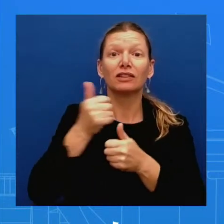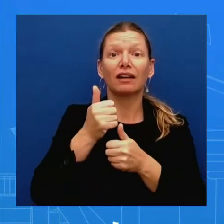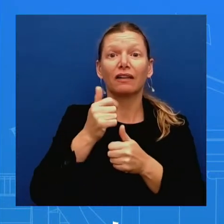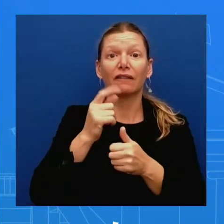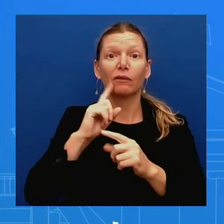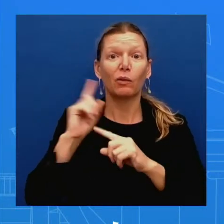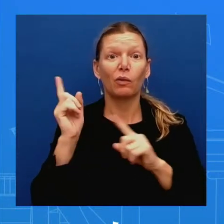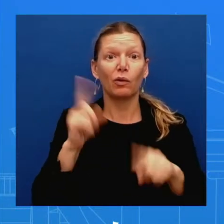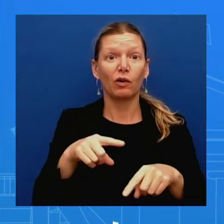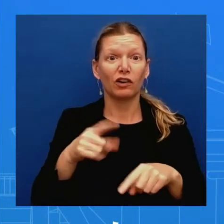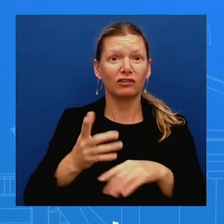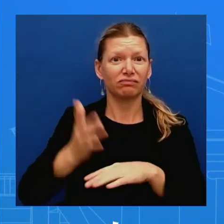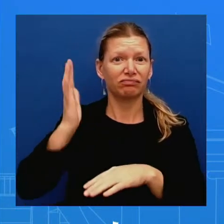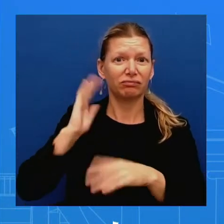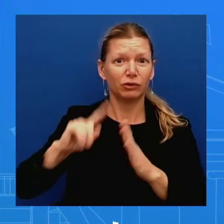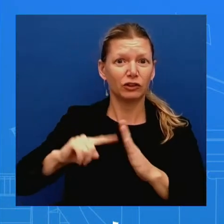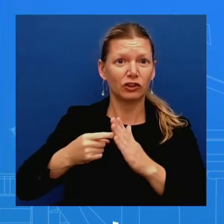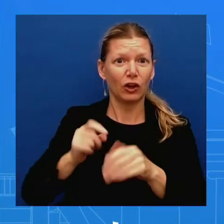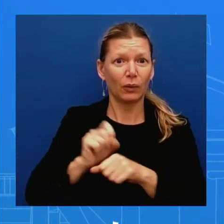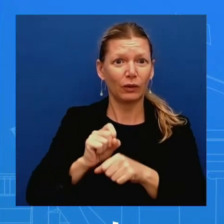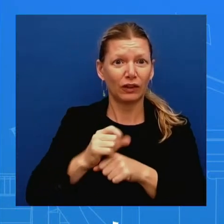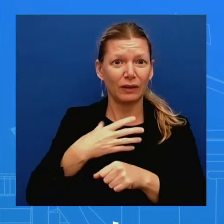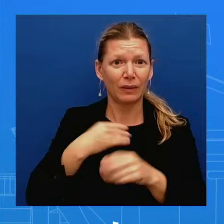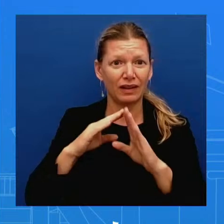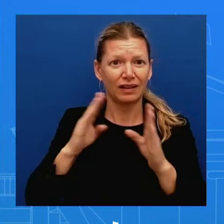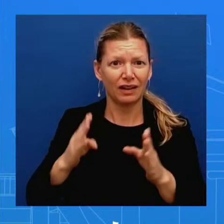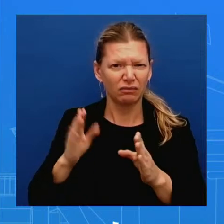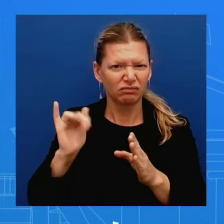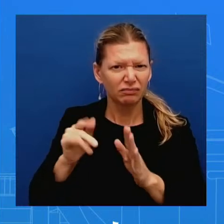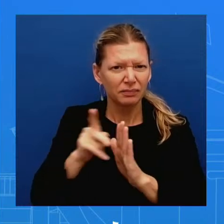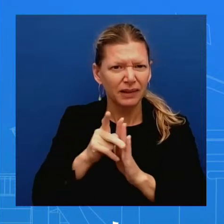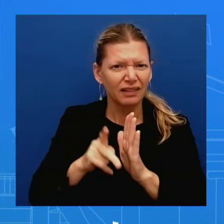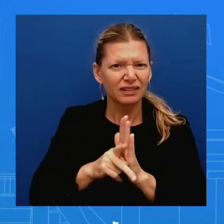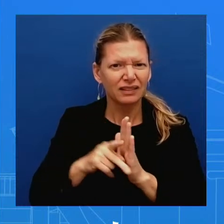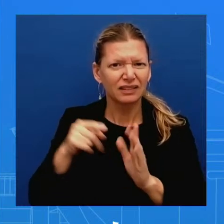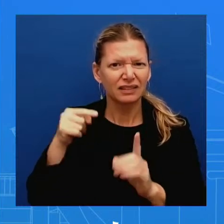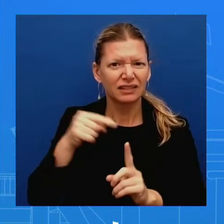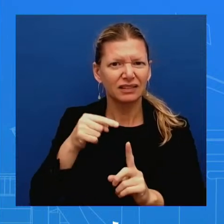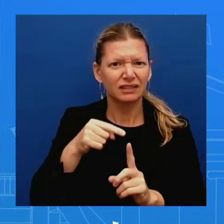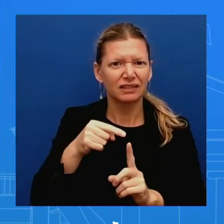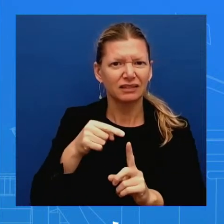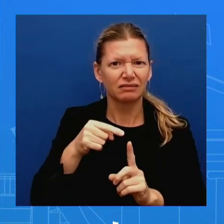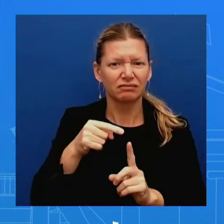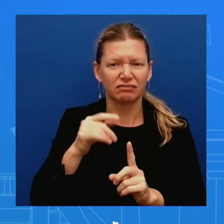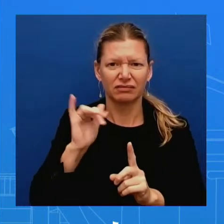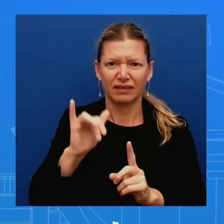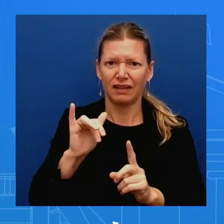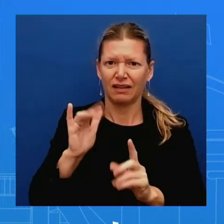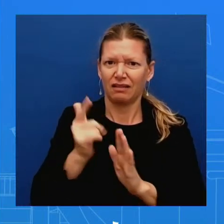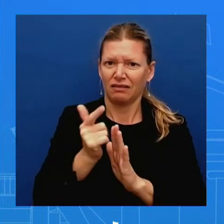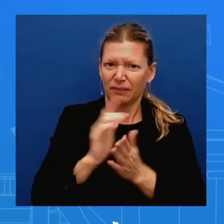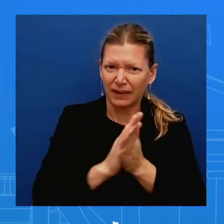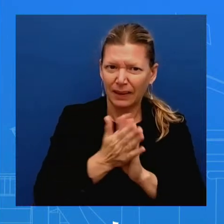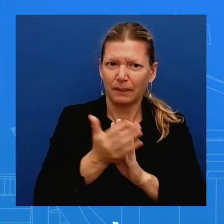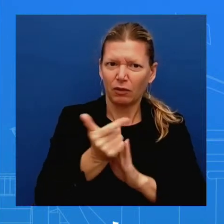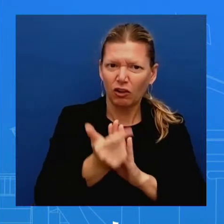as well as each of the cornerstone laws enacts -- the infrastructure bill, the Inflation Reduction Act,